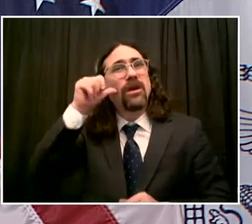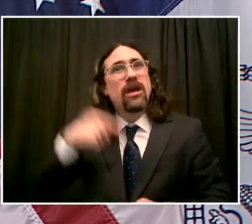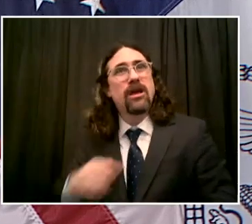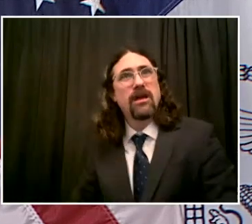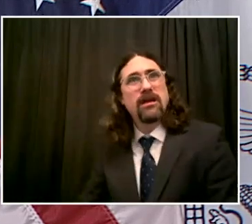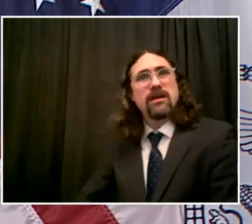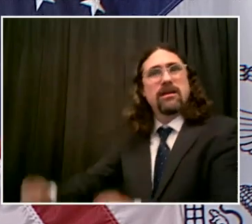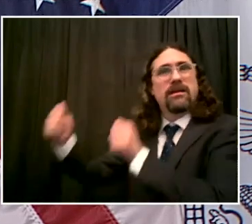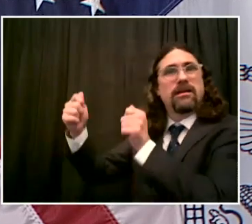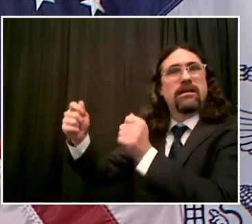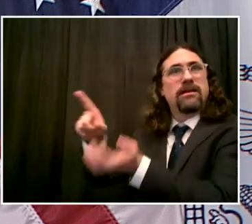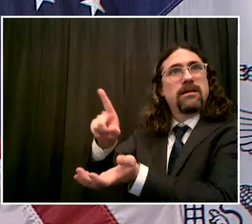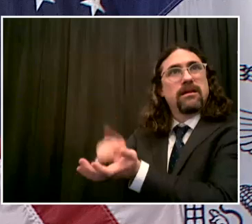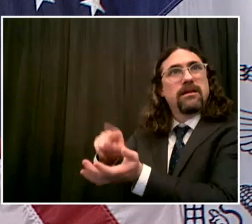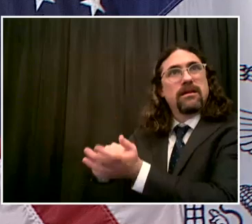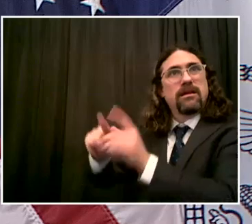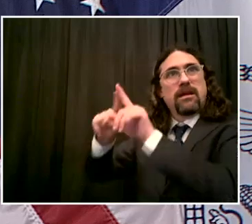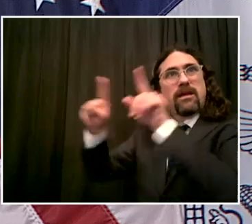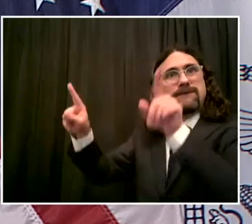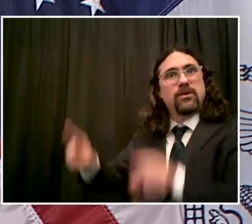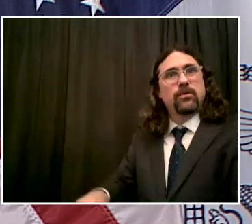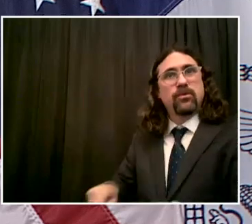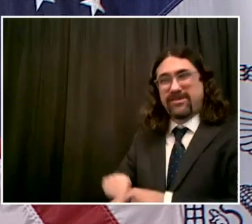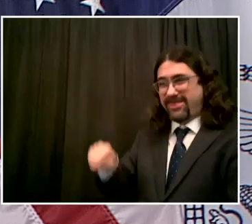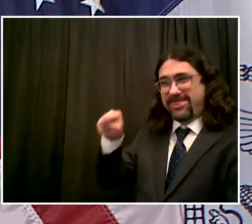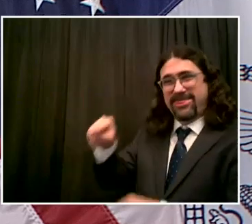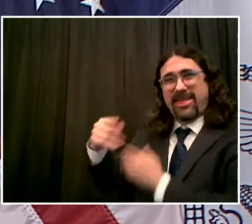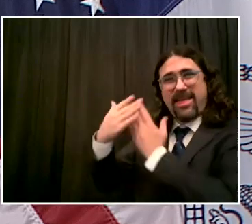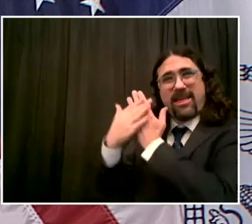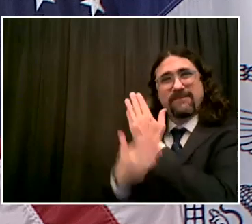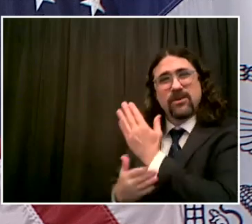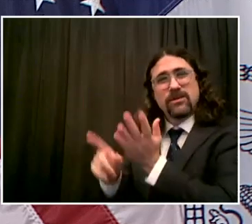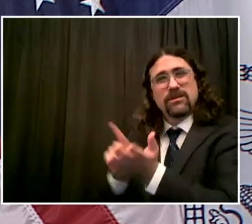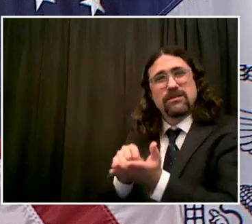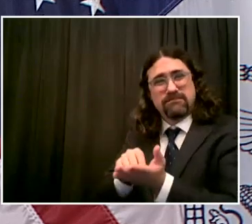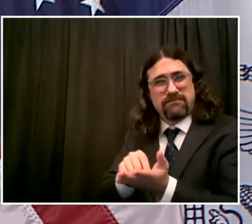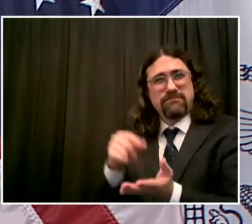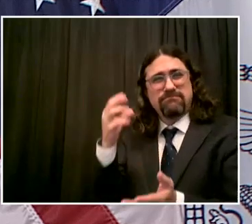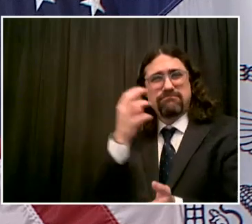WHERE THE HEALING BEGINS. I RUGEY OU L ALTO LOOK AT THE